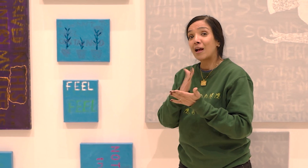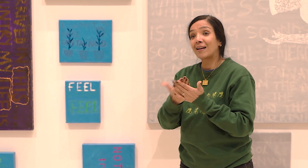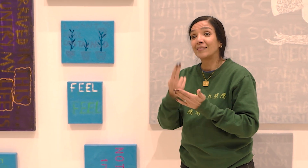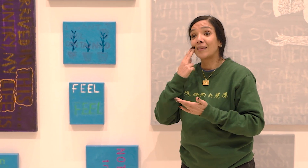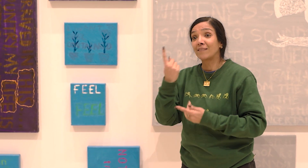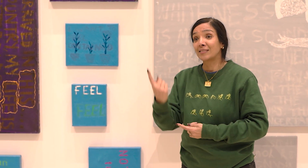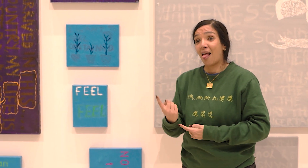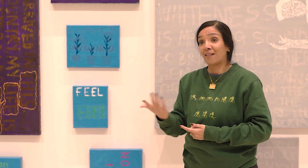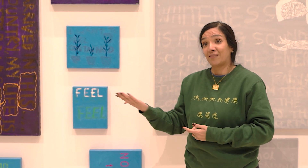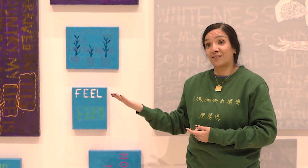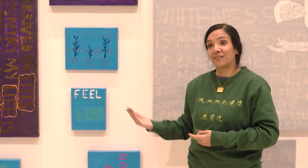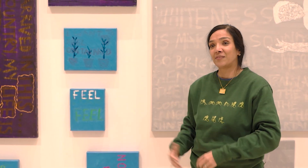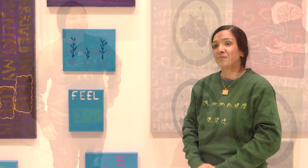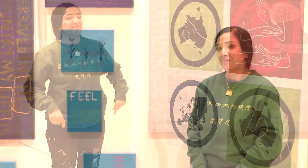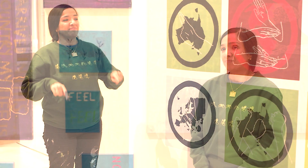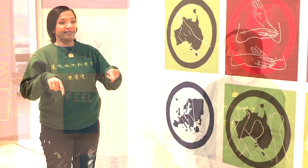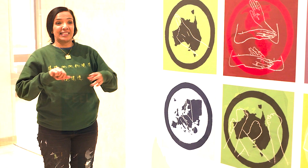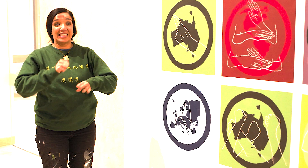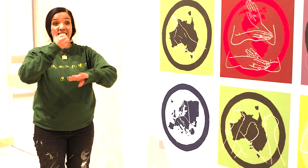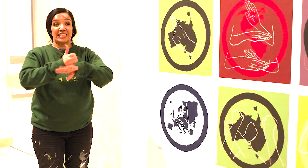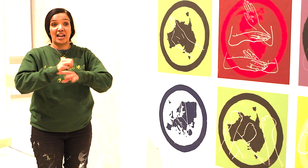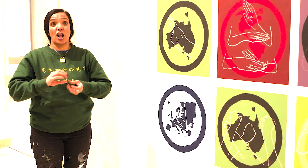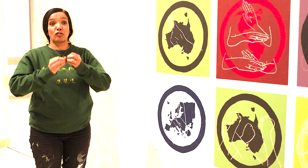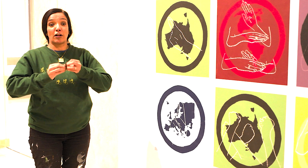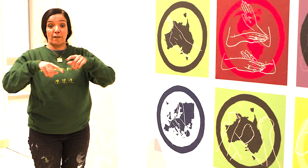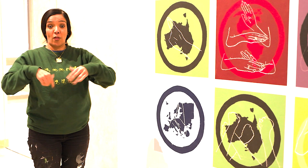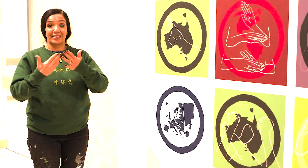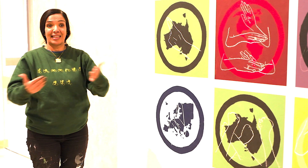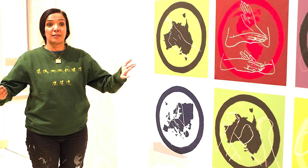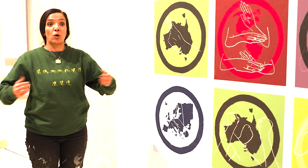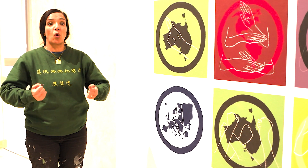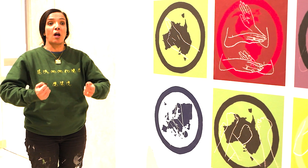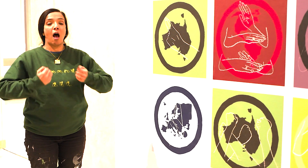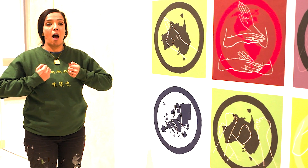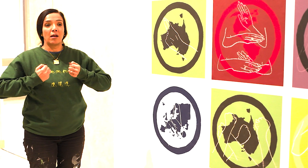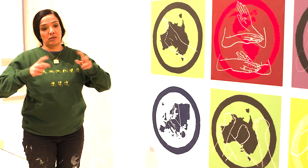so the colors are grouped together. This installation was created for this exhibition.